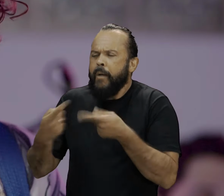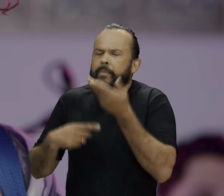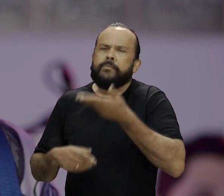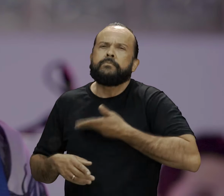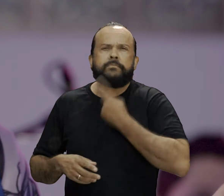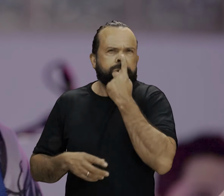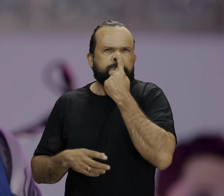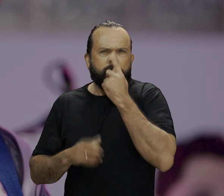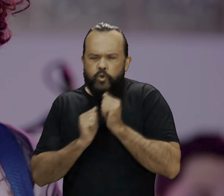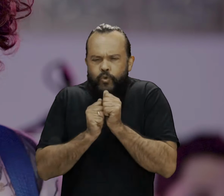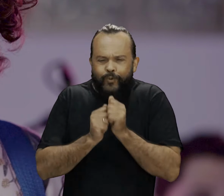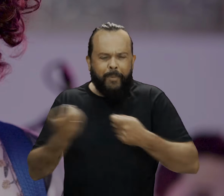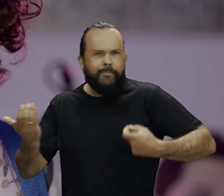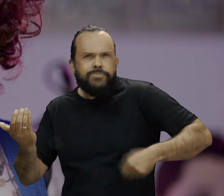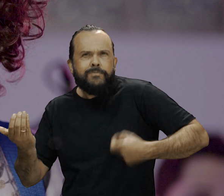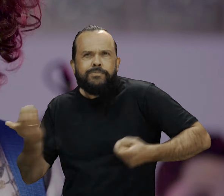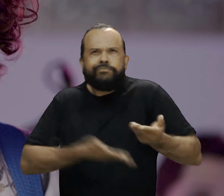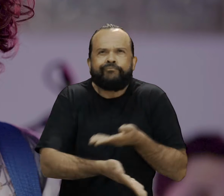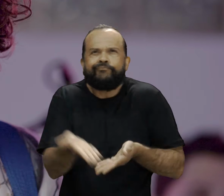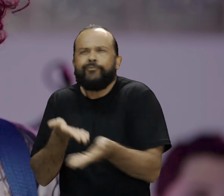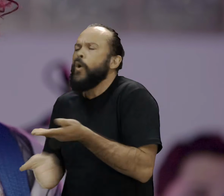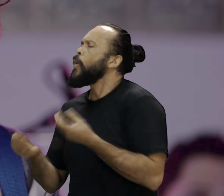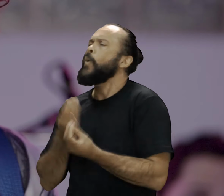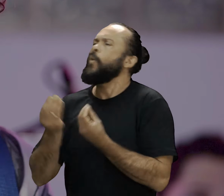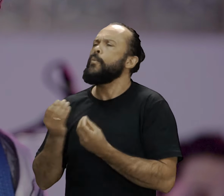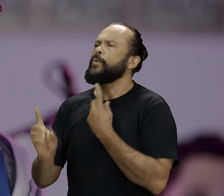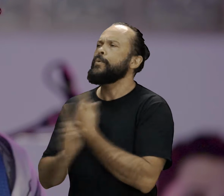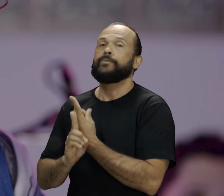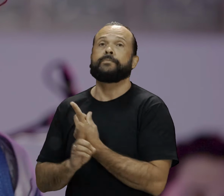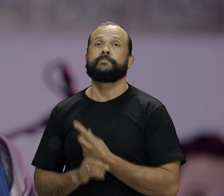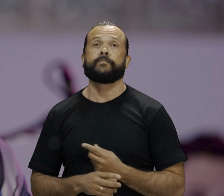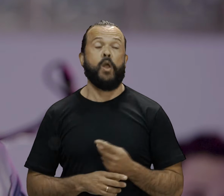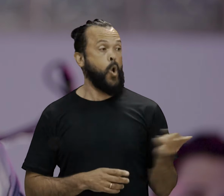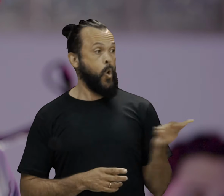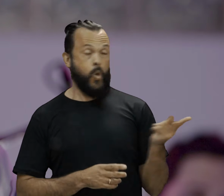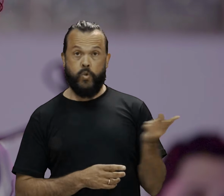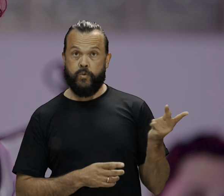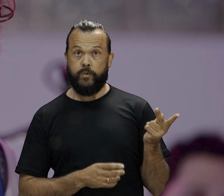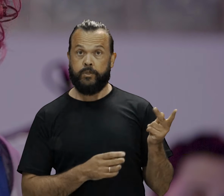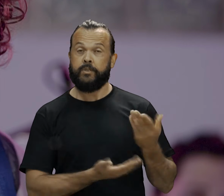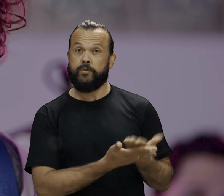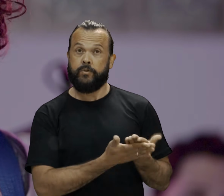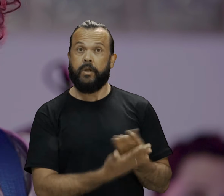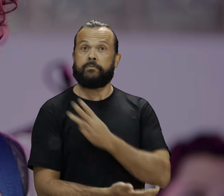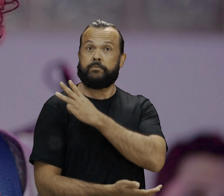They both studied in high school together and they already played. But we met in college. We studied Food Engineering,